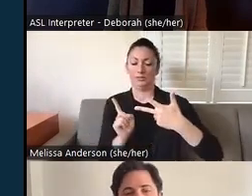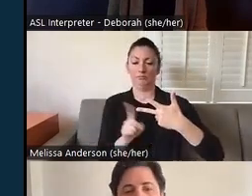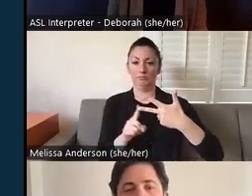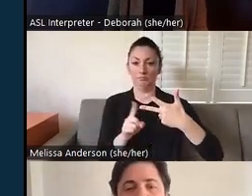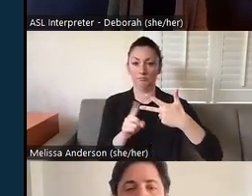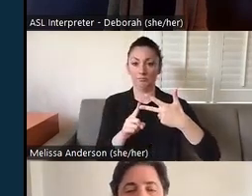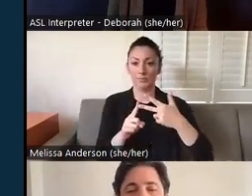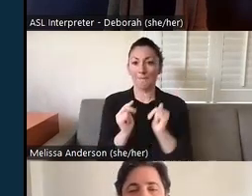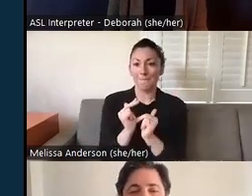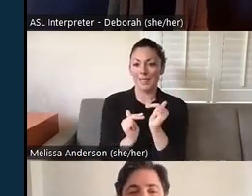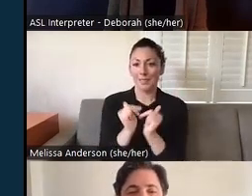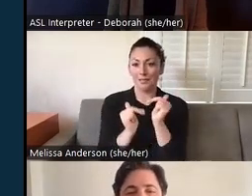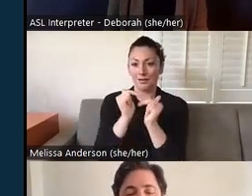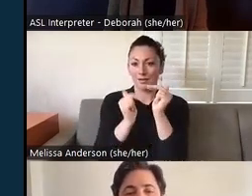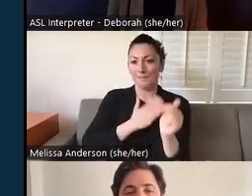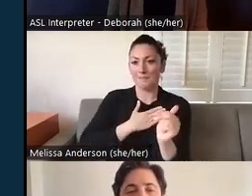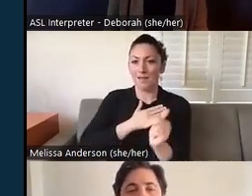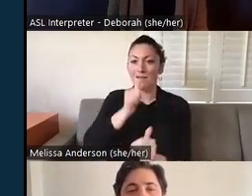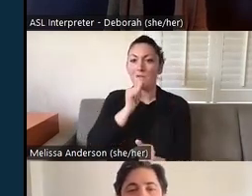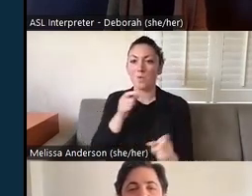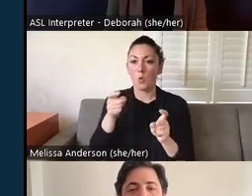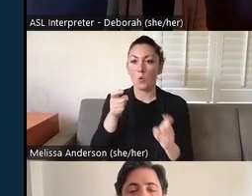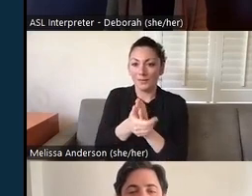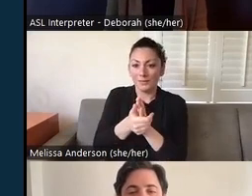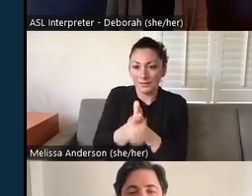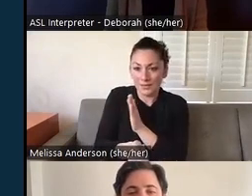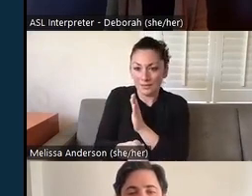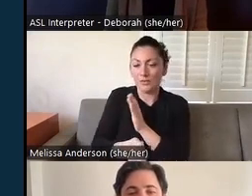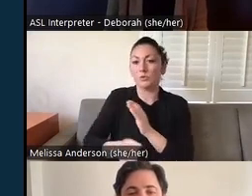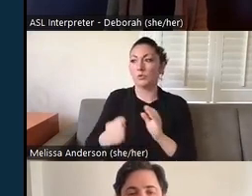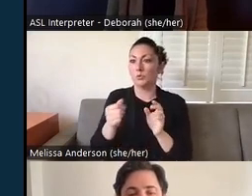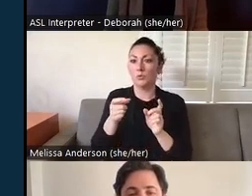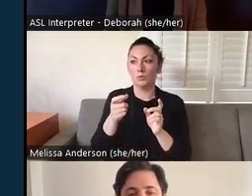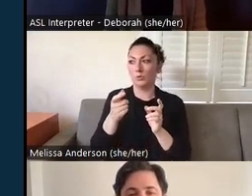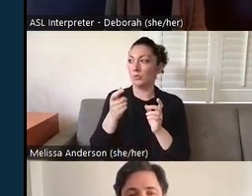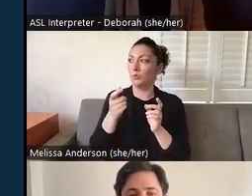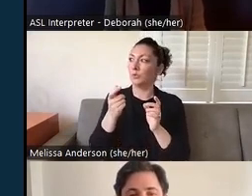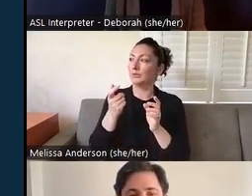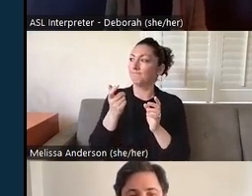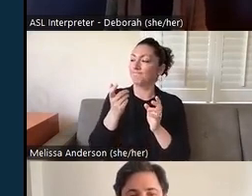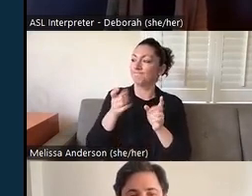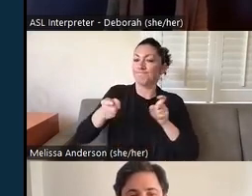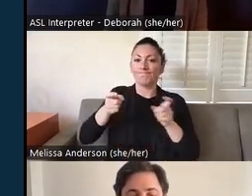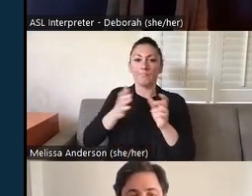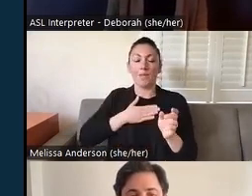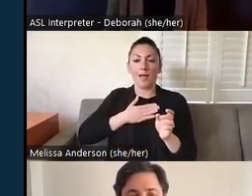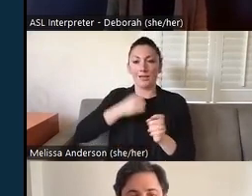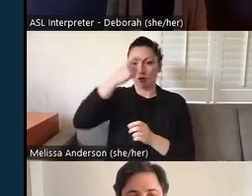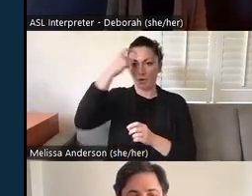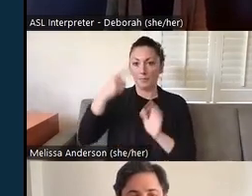on coping skills and stability and being able to build those. And because they're